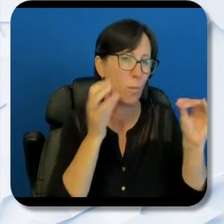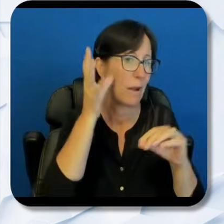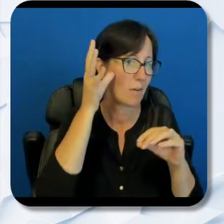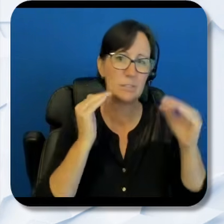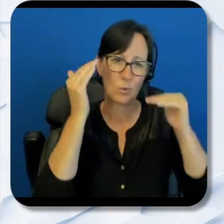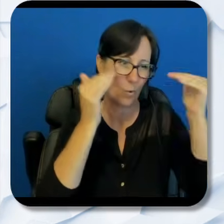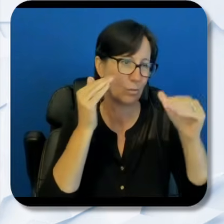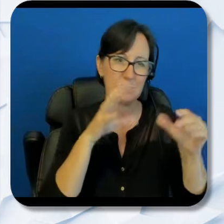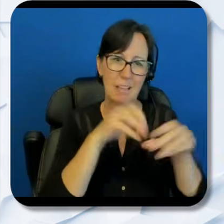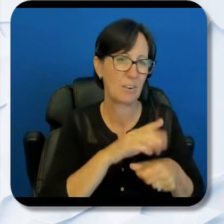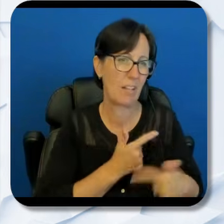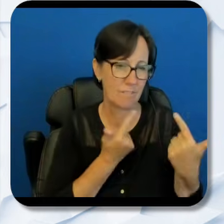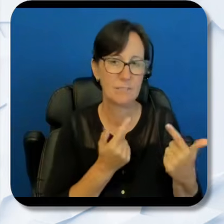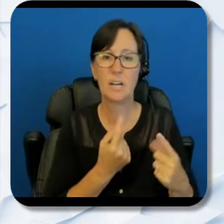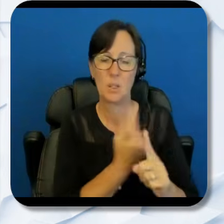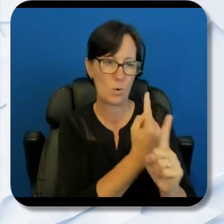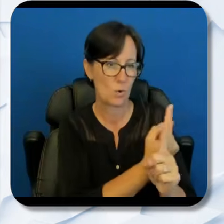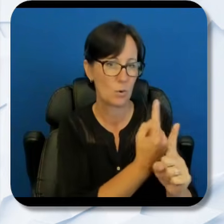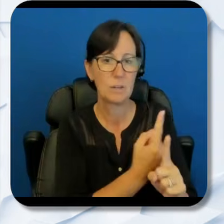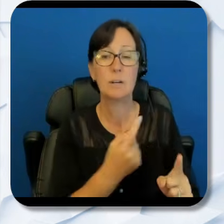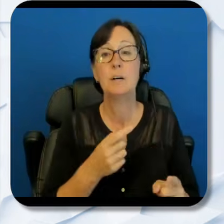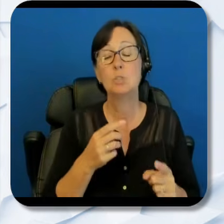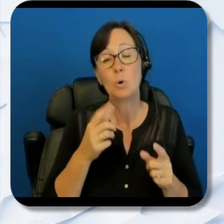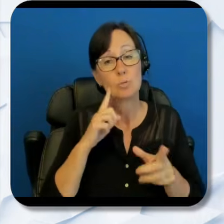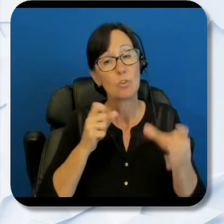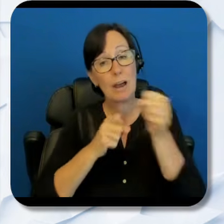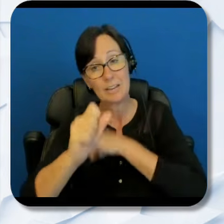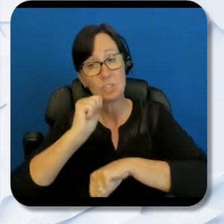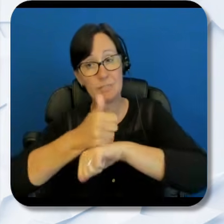And while there's, you know, so many strategies in place that are needed to address